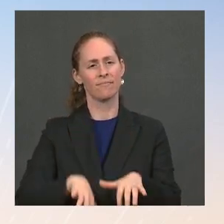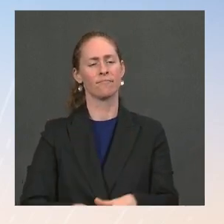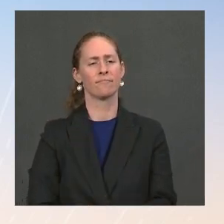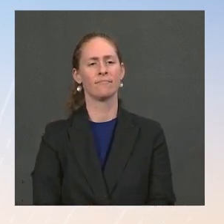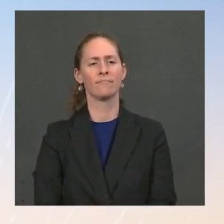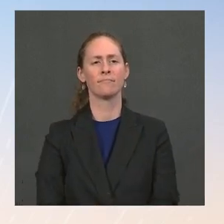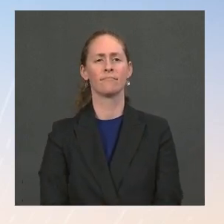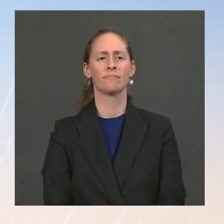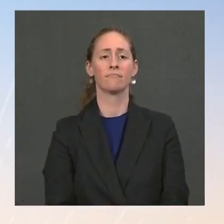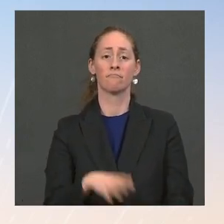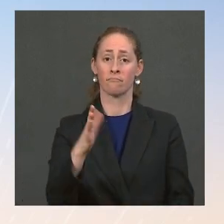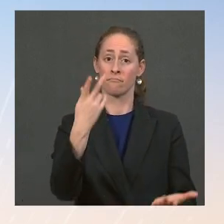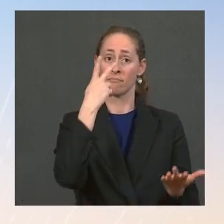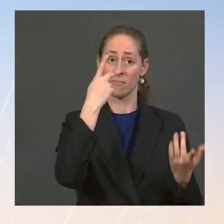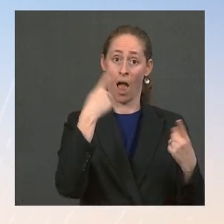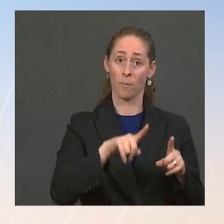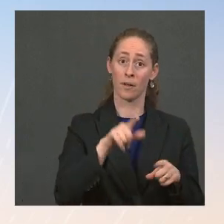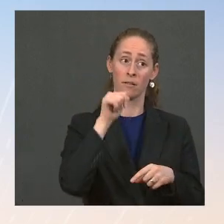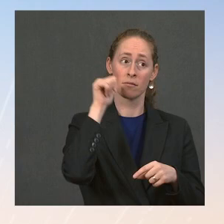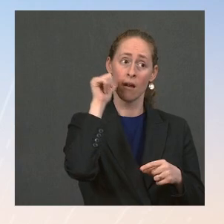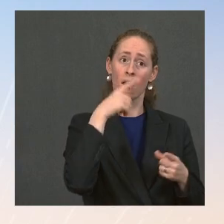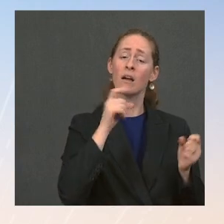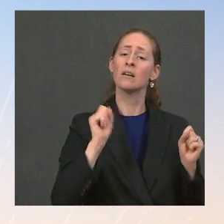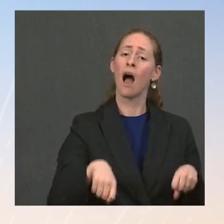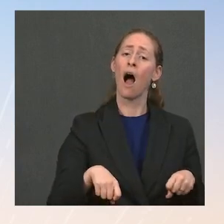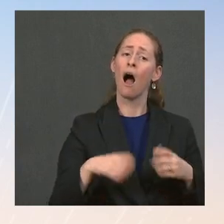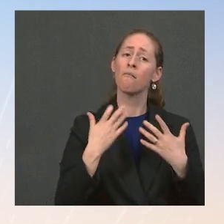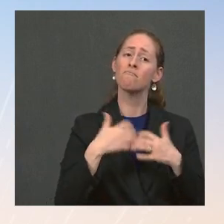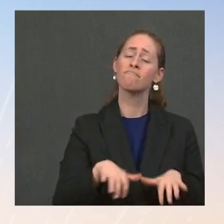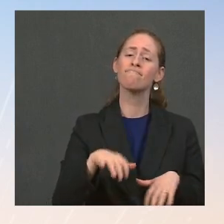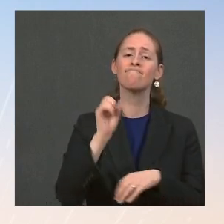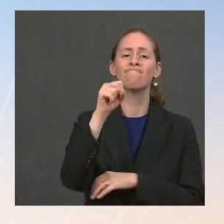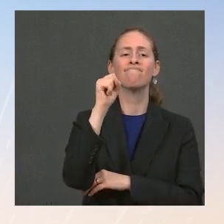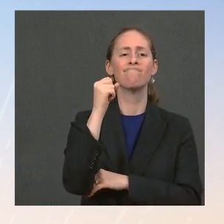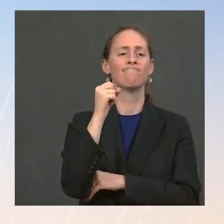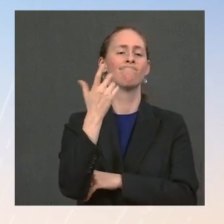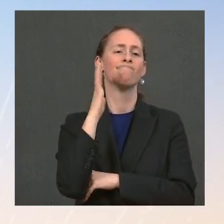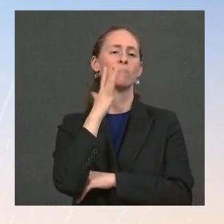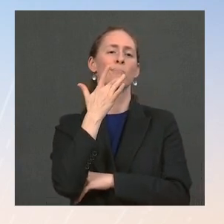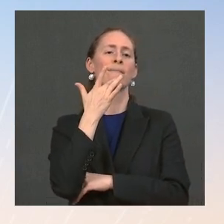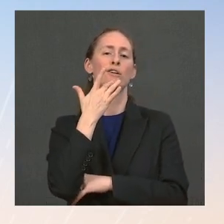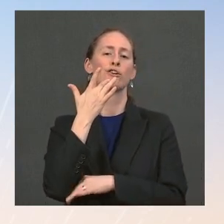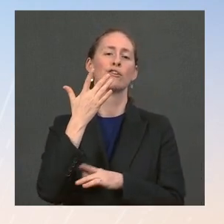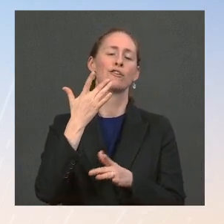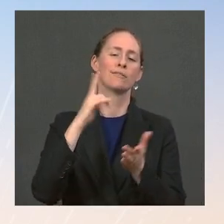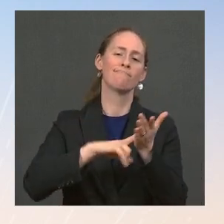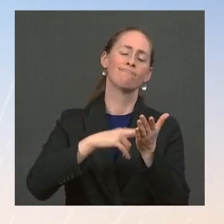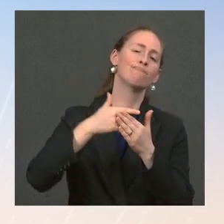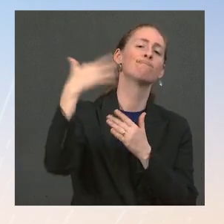And obviously, we -- our preference would have been longer term, but there was a short-term extension. It happened through regular order.